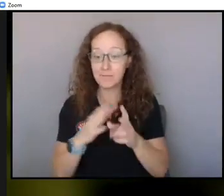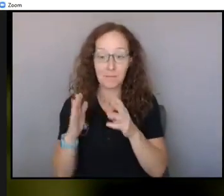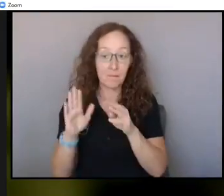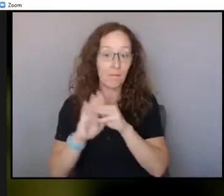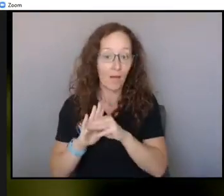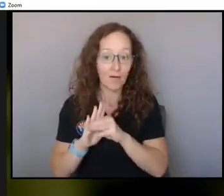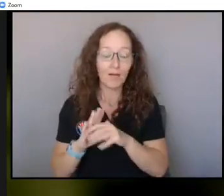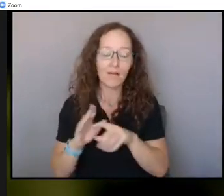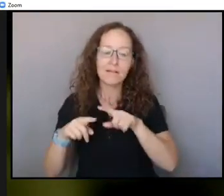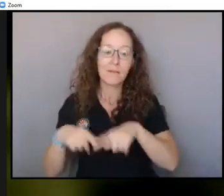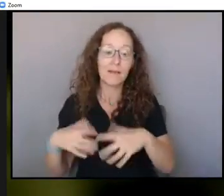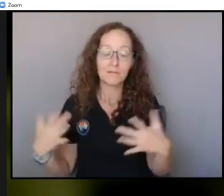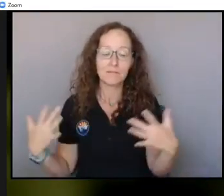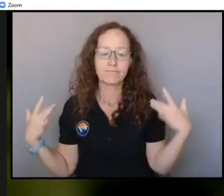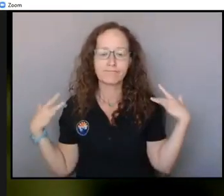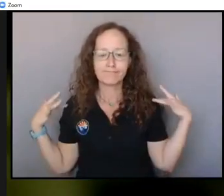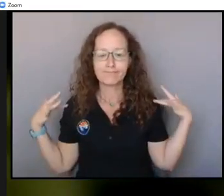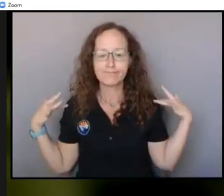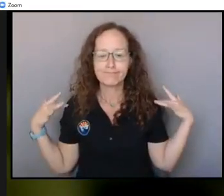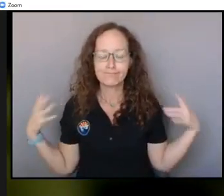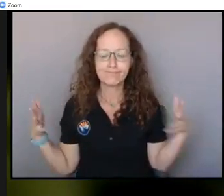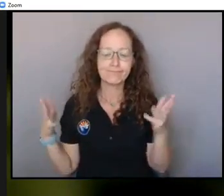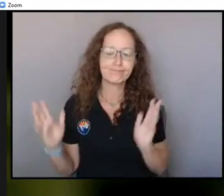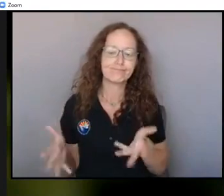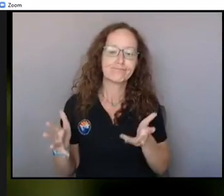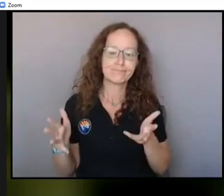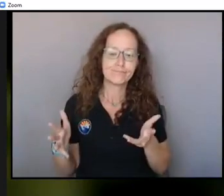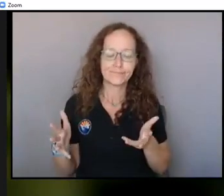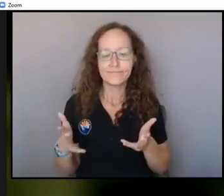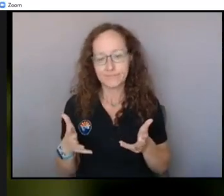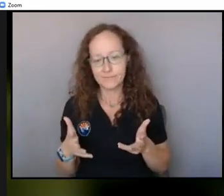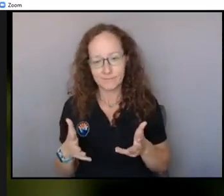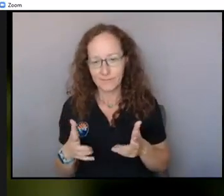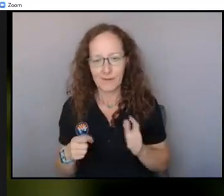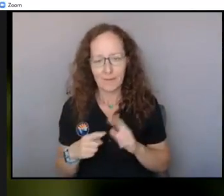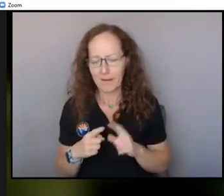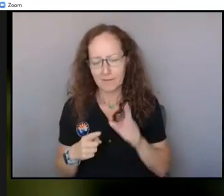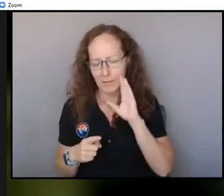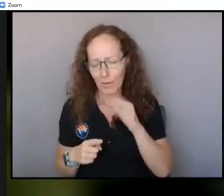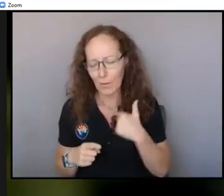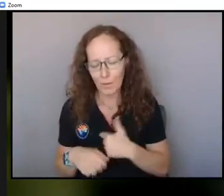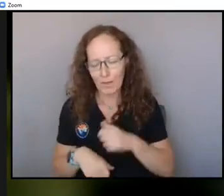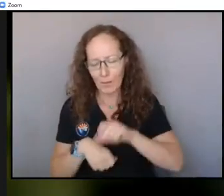BUT AS YOU KNOW, WE HAVE AIRCRAFT IN THE AIR, CREWS ON THE GROUND, IN THERE DOING A LOT OF SUPPRESSION ACTION.